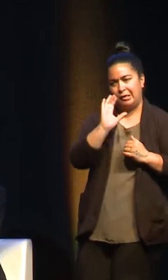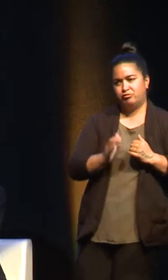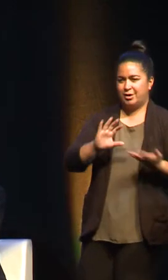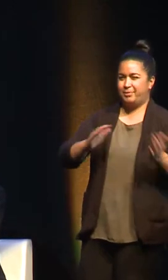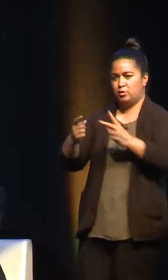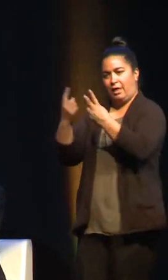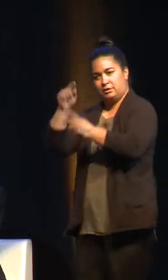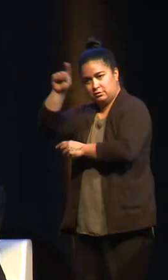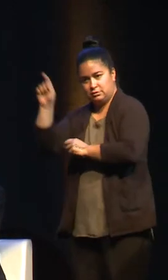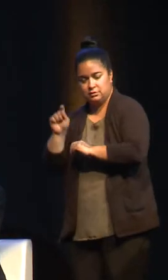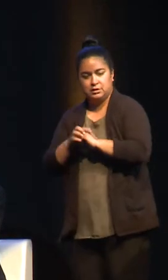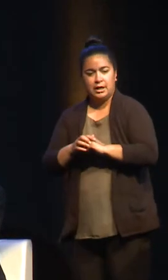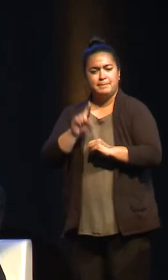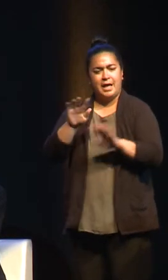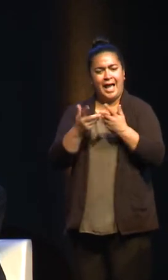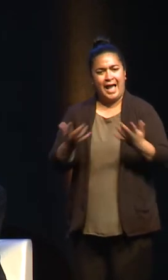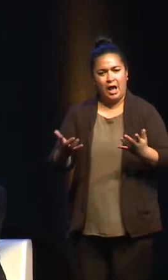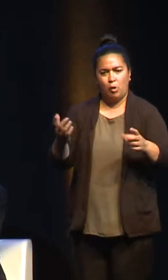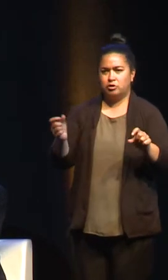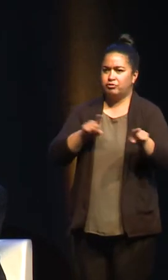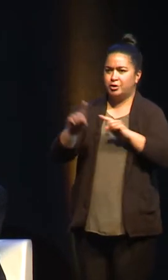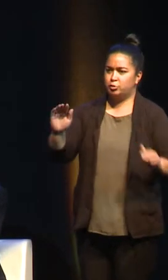and one of the ways that we've offset the fact that we're low income country is by lowering